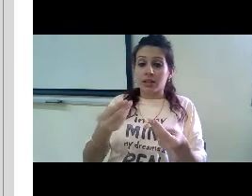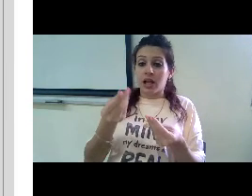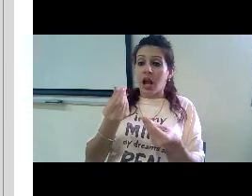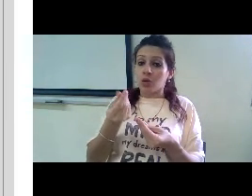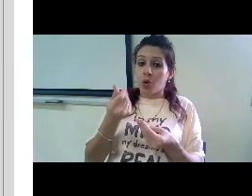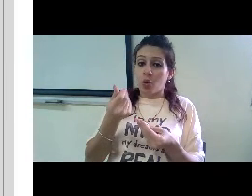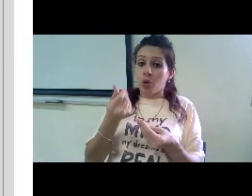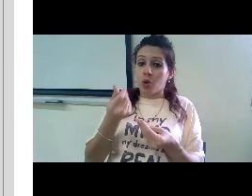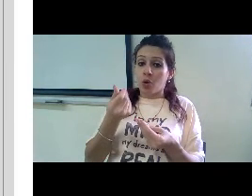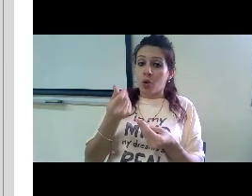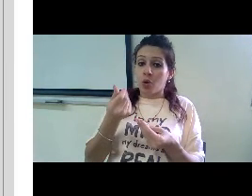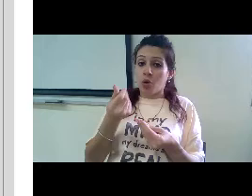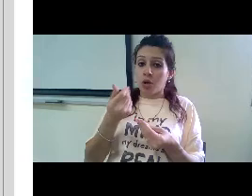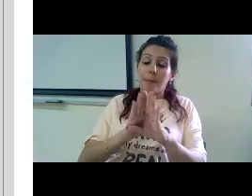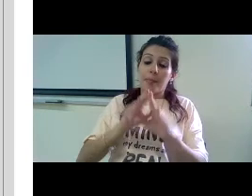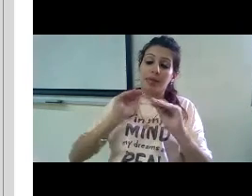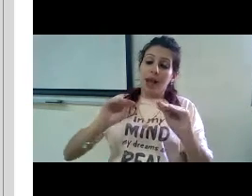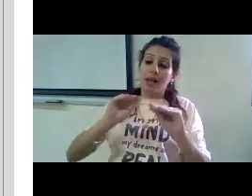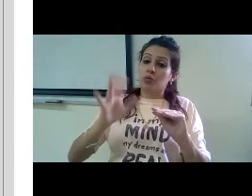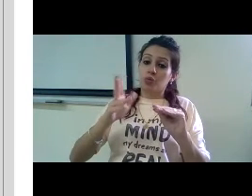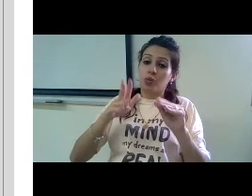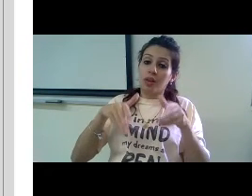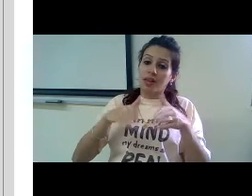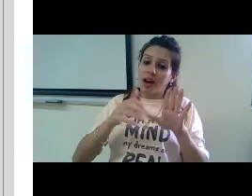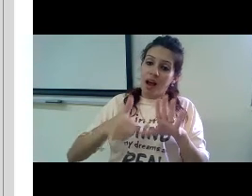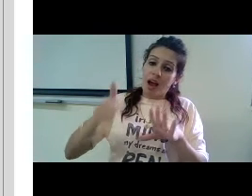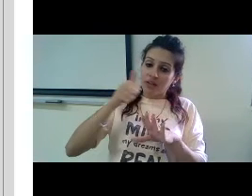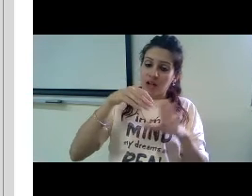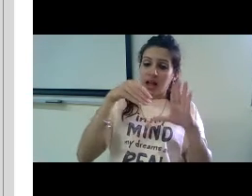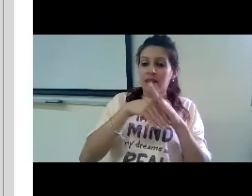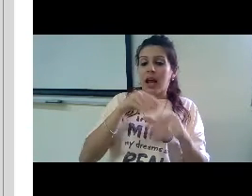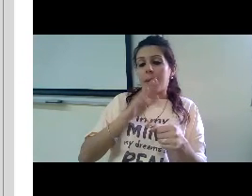and they tell you that you use your mask first and then help anybody else.